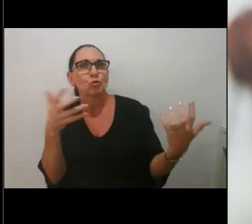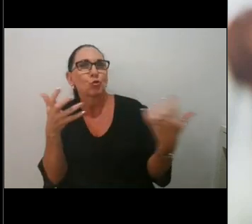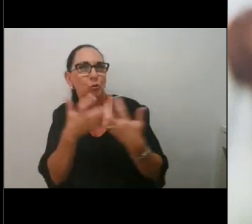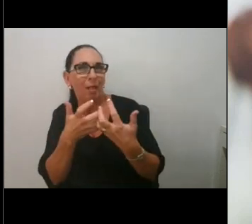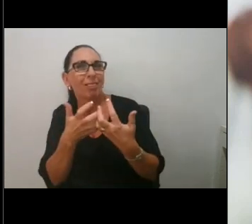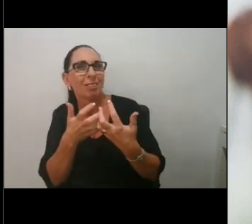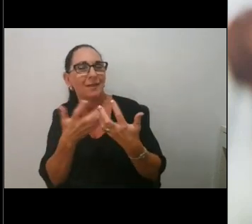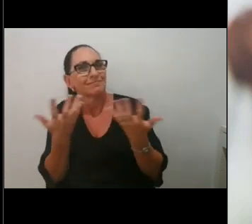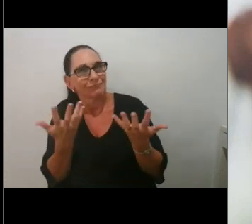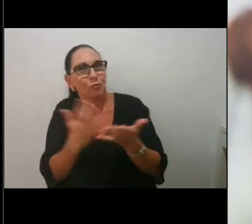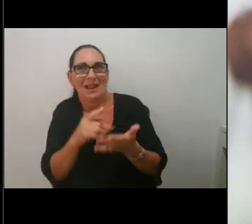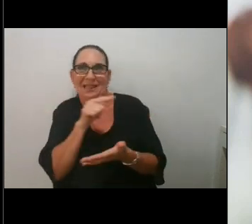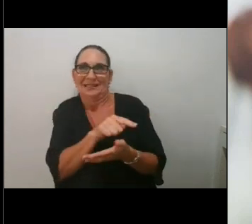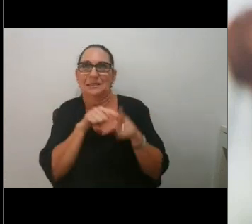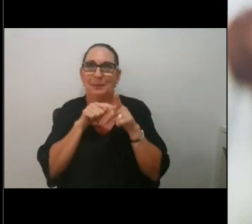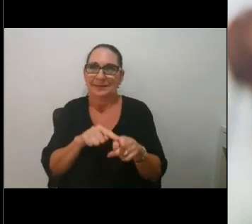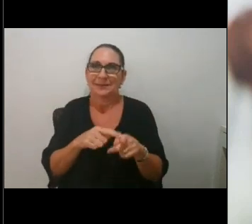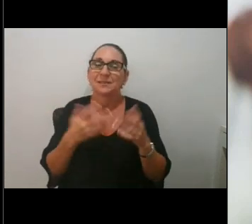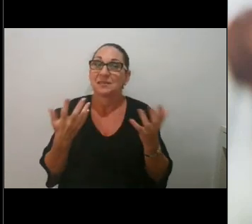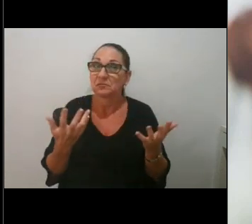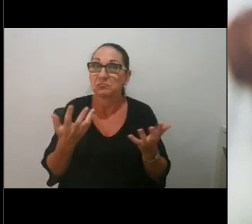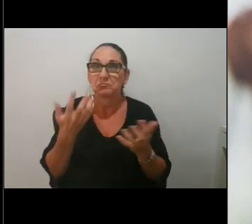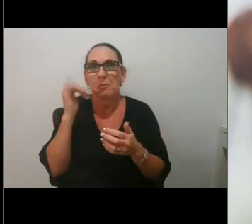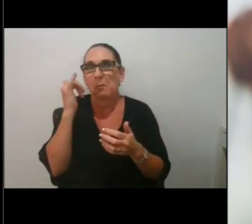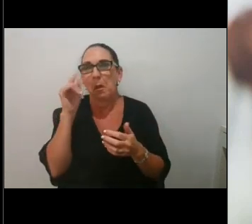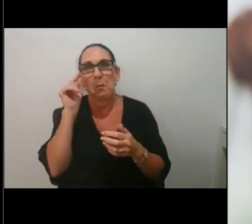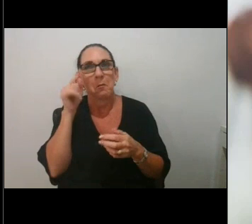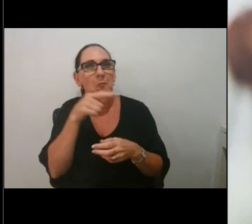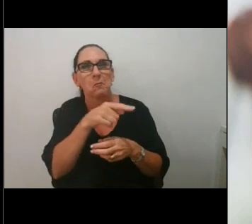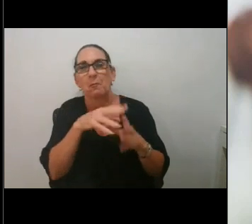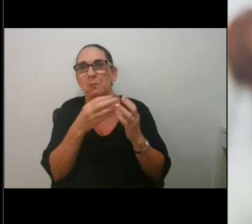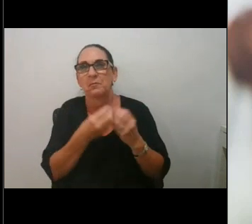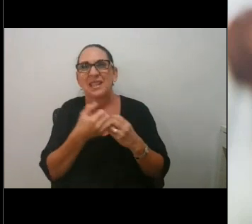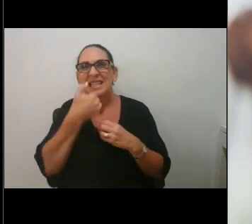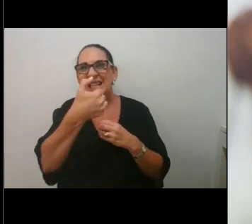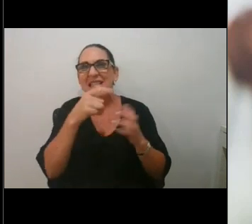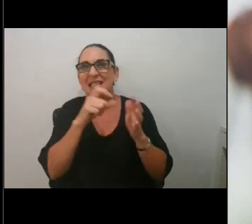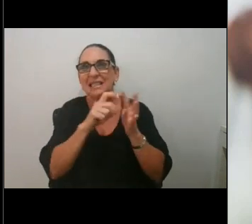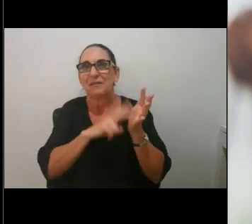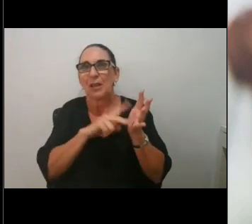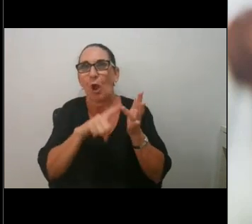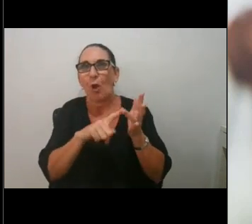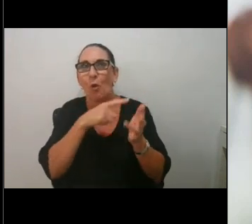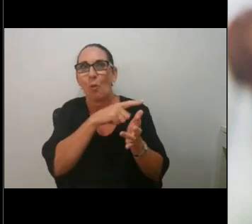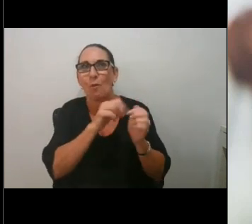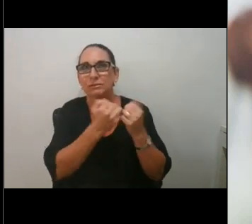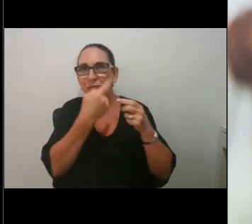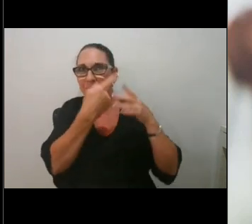maybe if they've got say six contravene domestic violence order offenses it might be that um